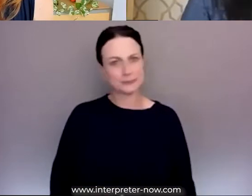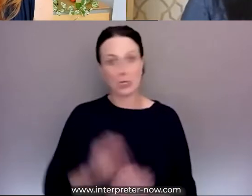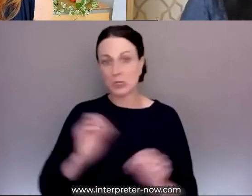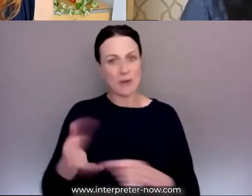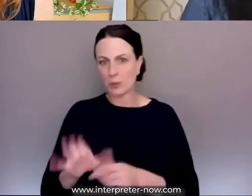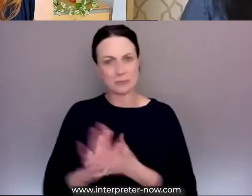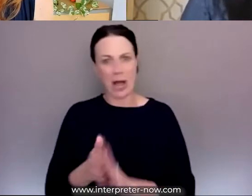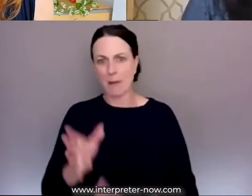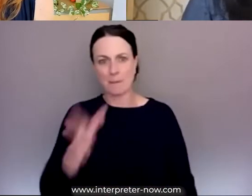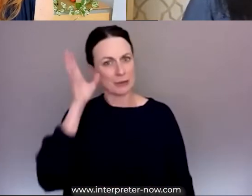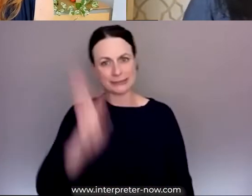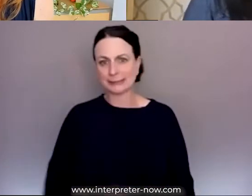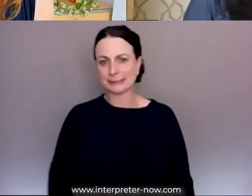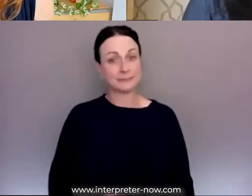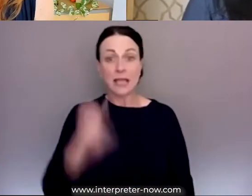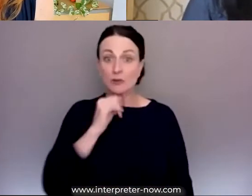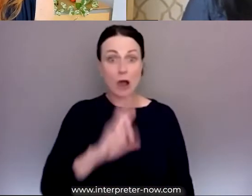If you are not ready, you are not ready.